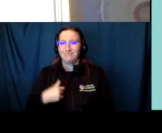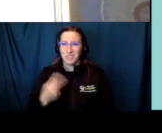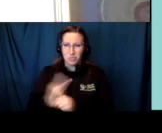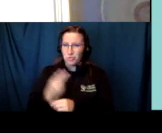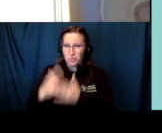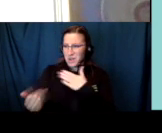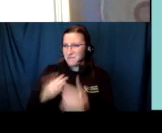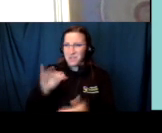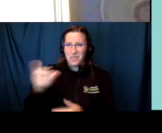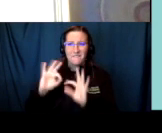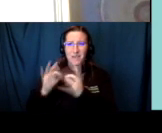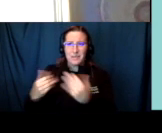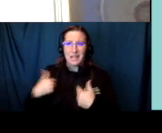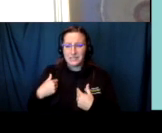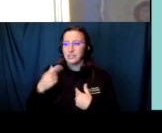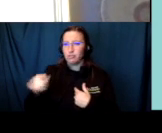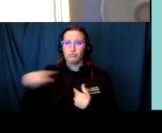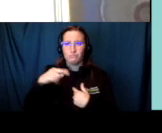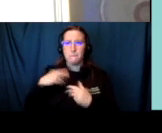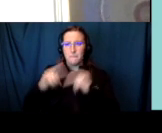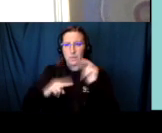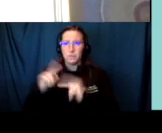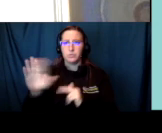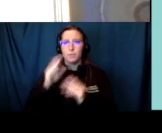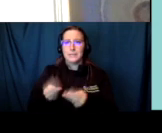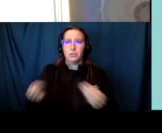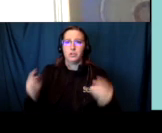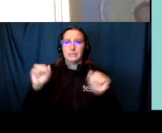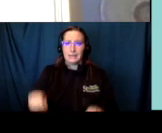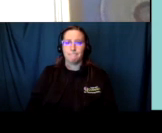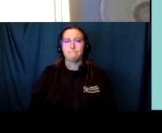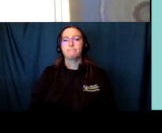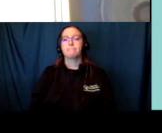gradually build your materials. Let's talk about Brady for a little bit.